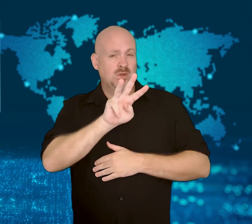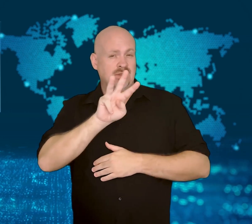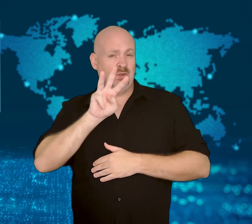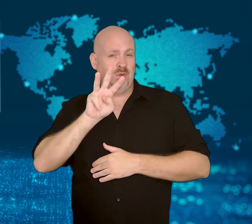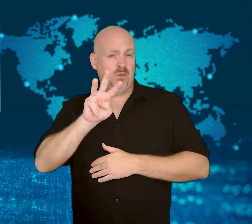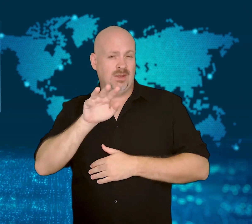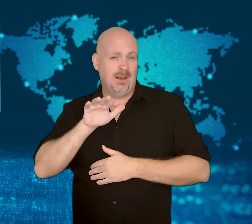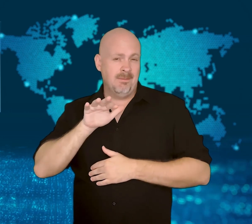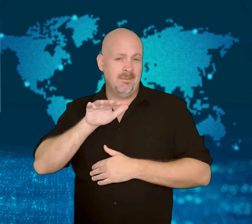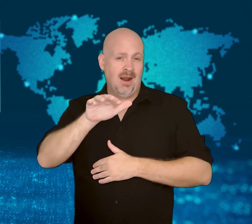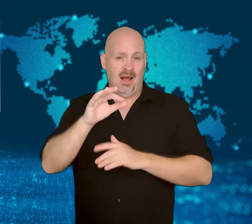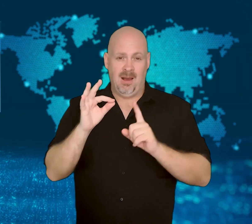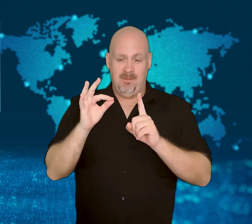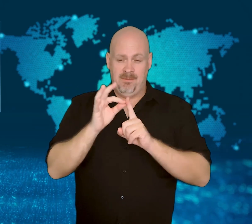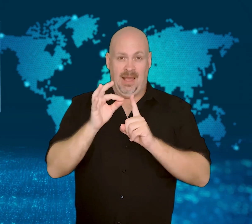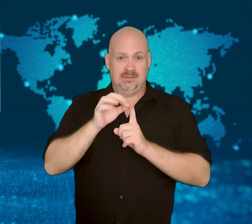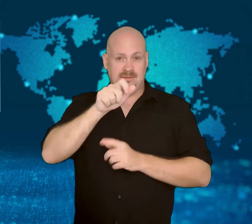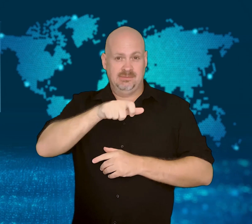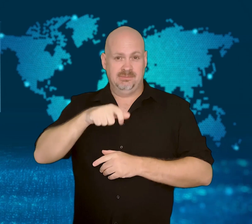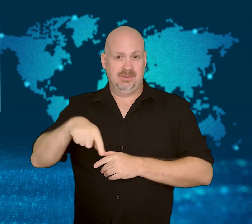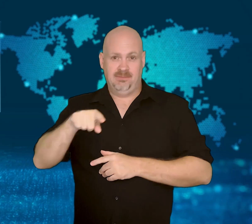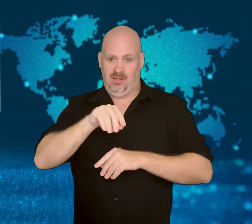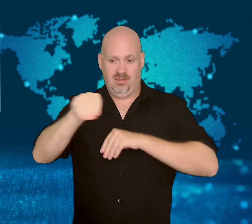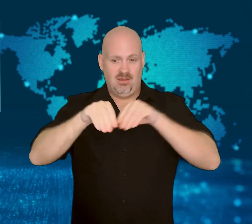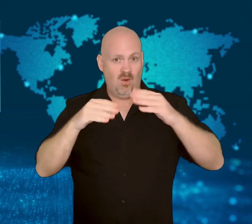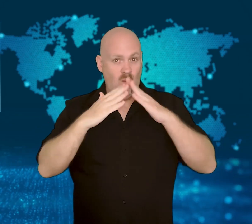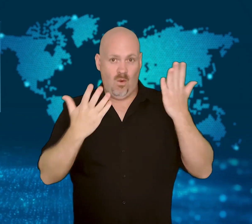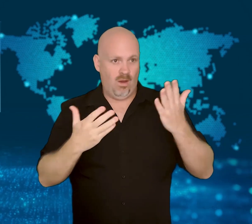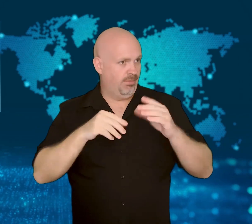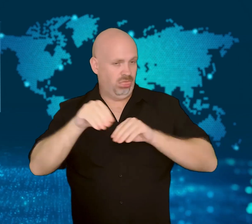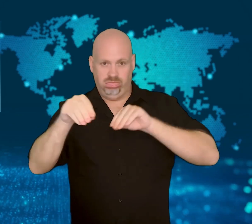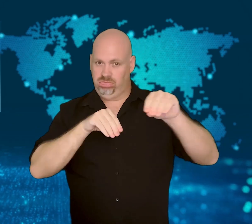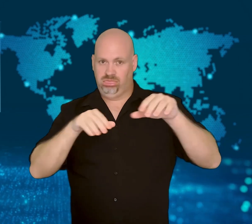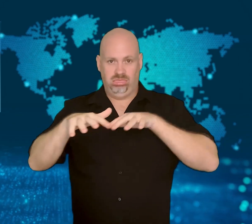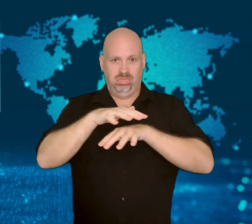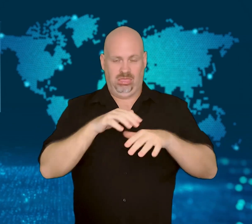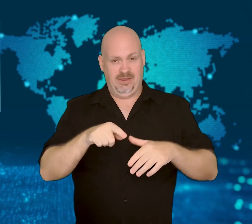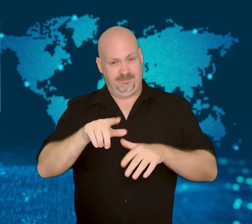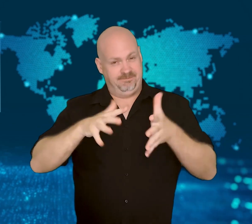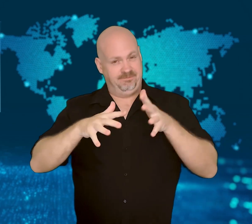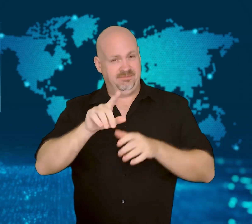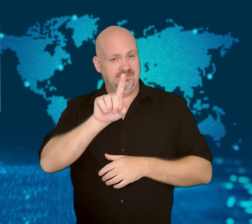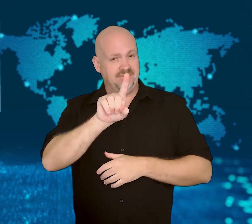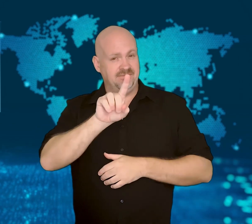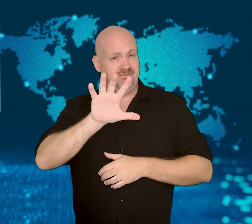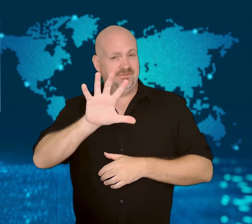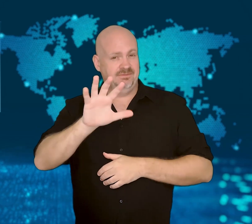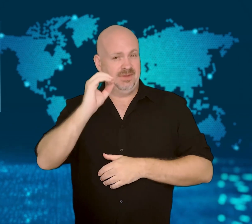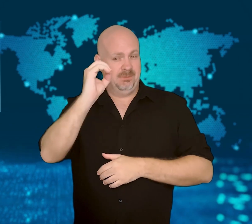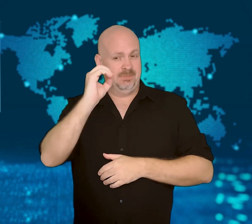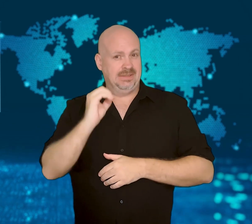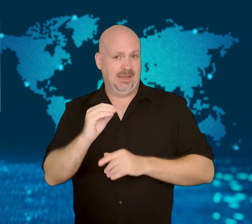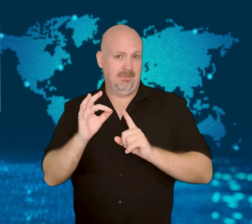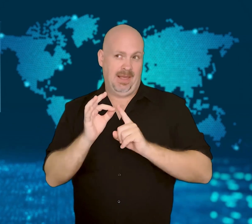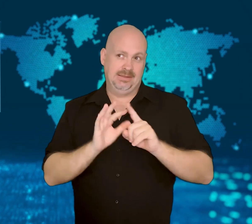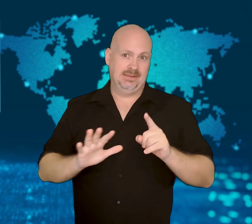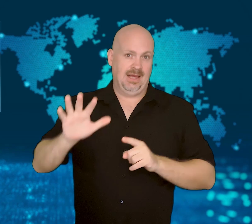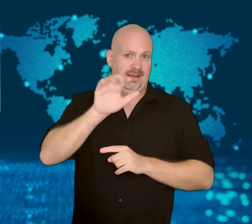Pakistan is going through its eighth cycle of monsoons this year.